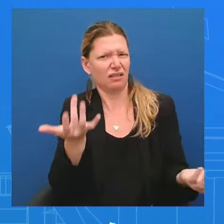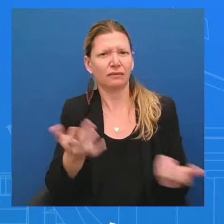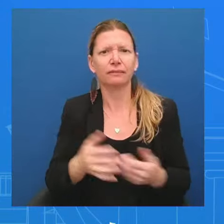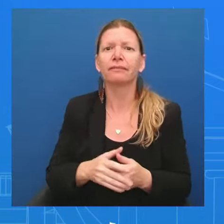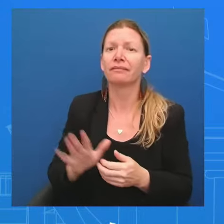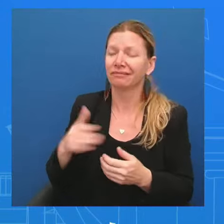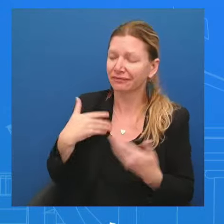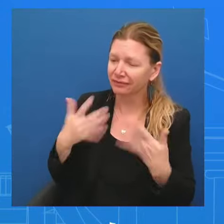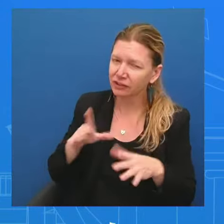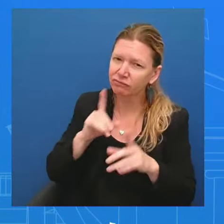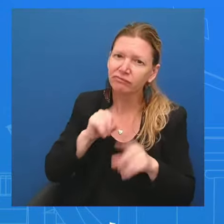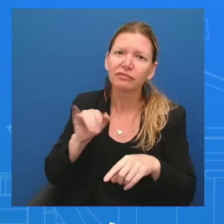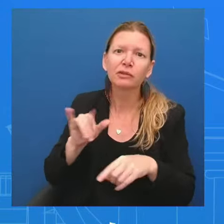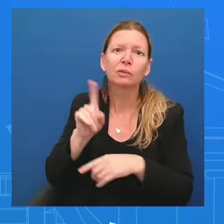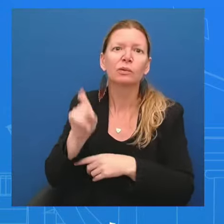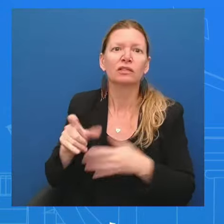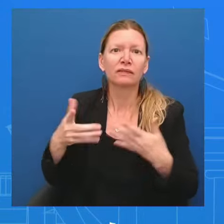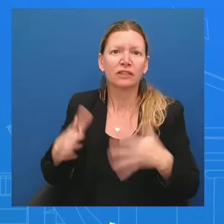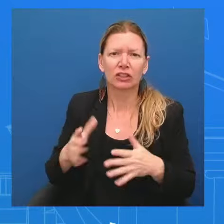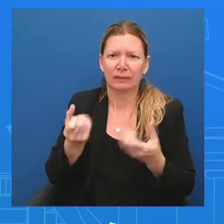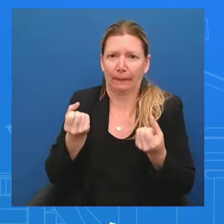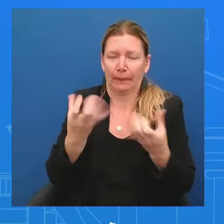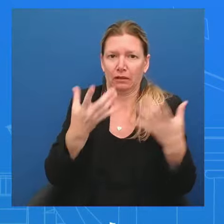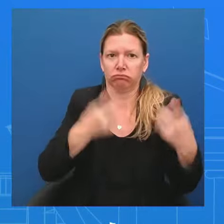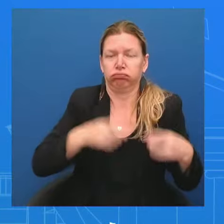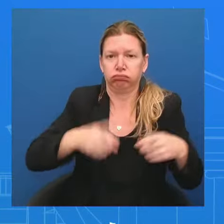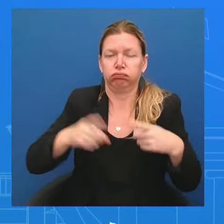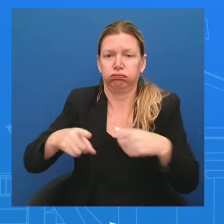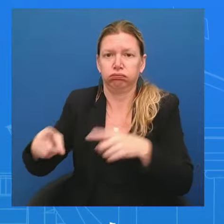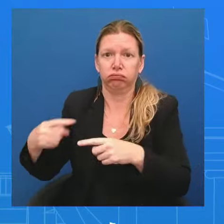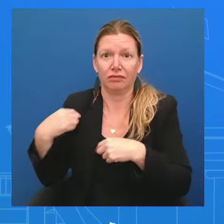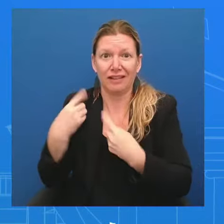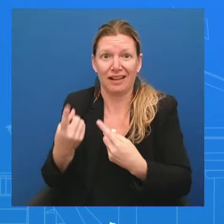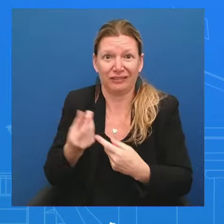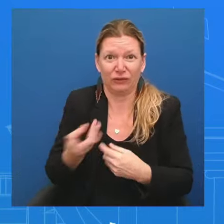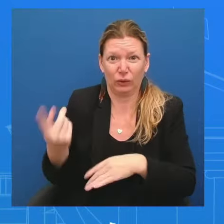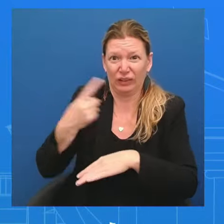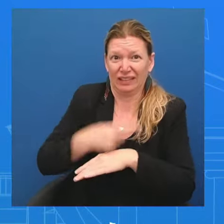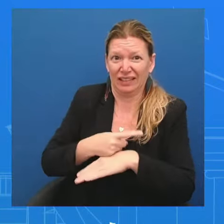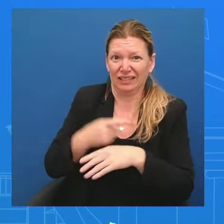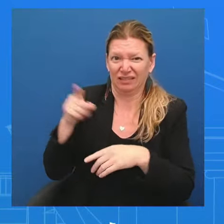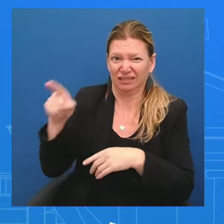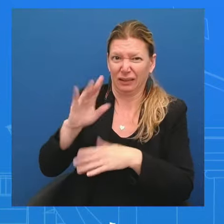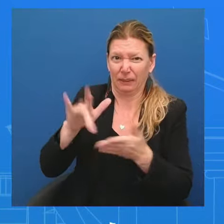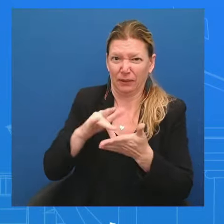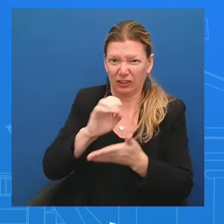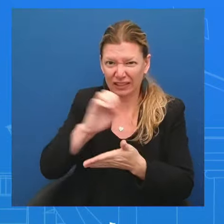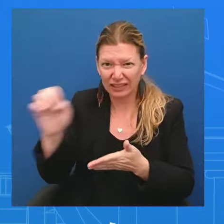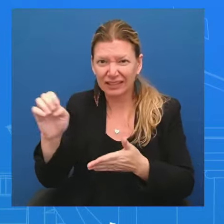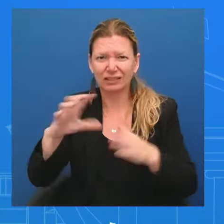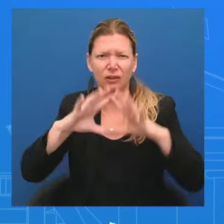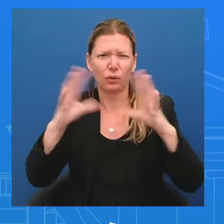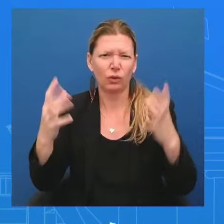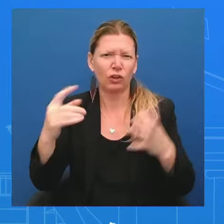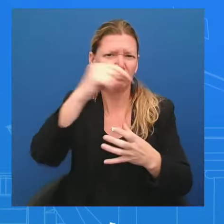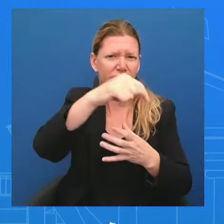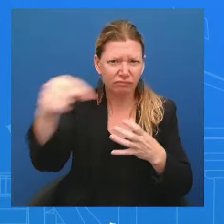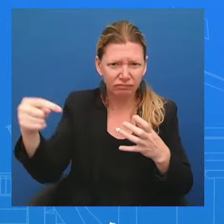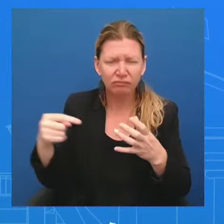and in other places around the world, and you'll hear from him again. I'm absolutely confident of that. The Press: One last question. Is there any concern that the United States itself